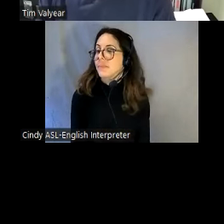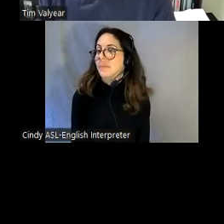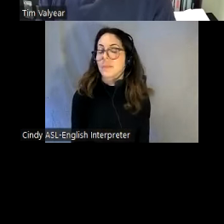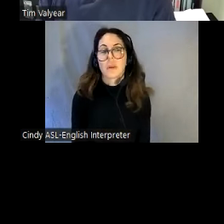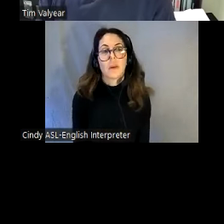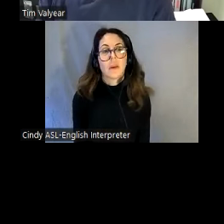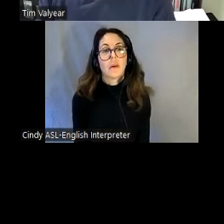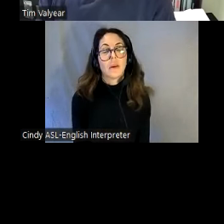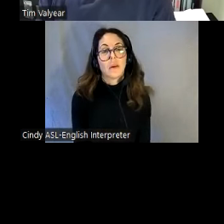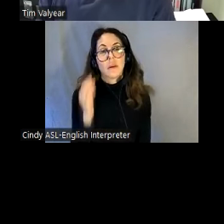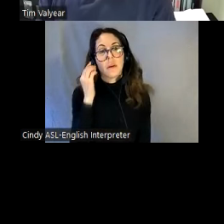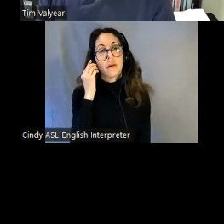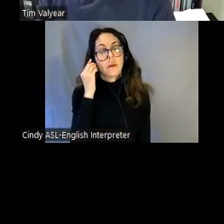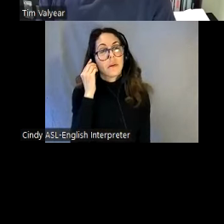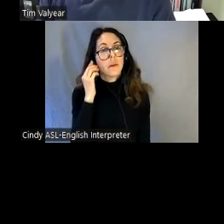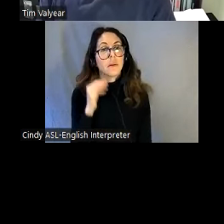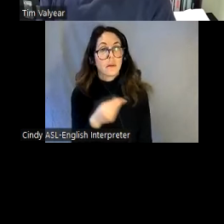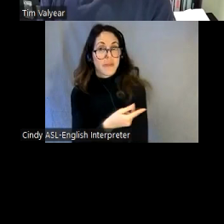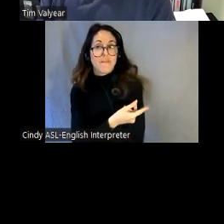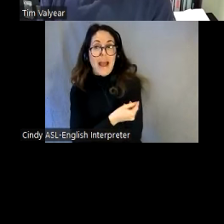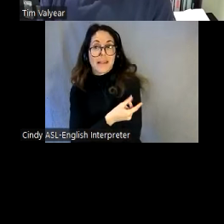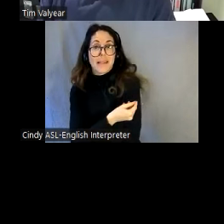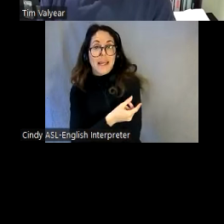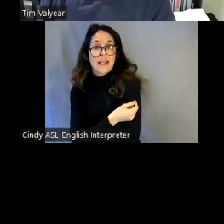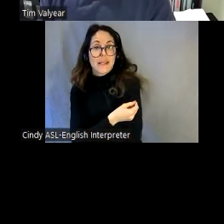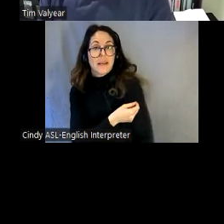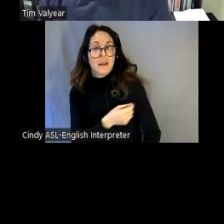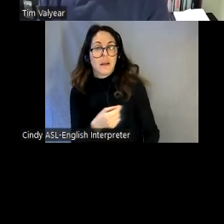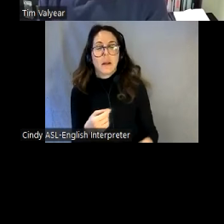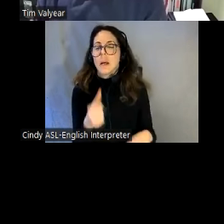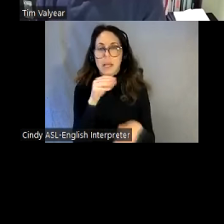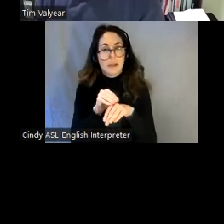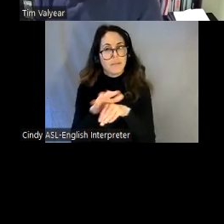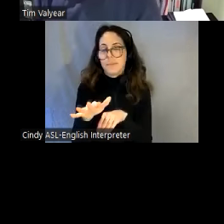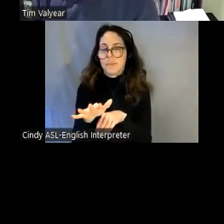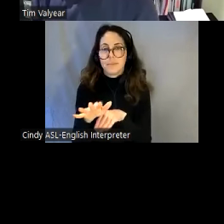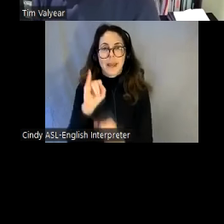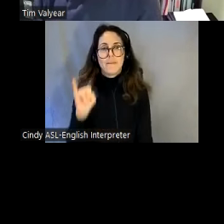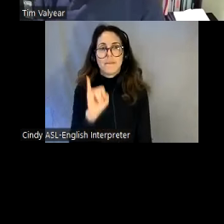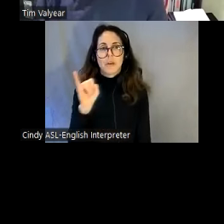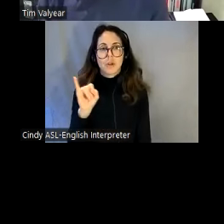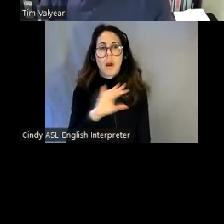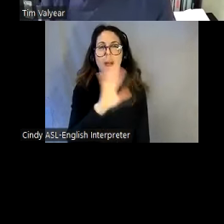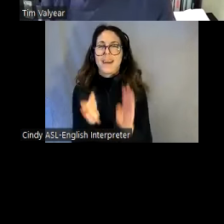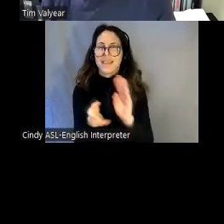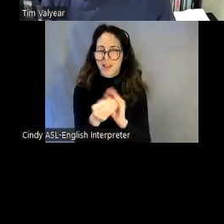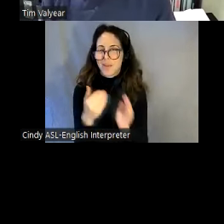bottom of slide